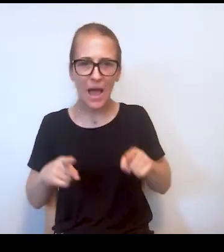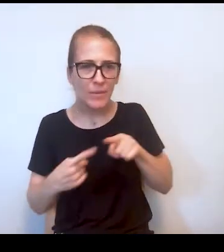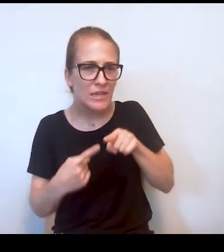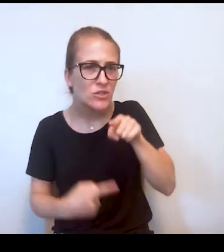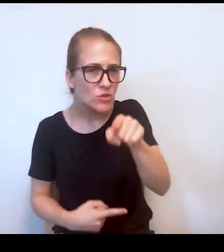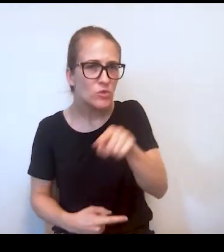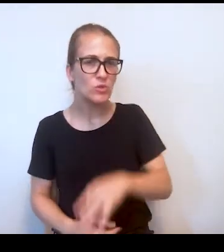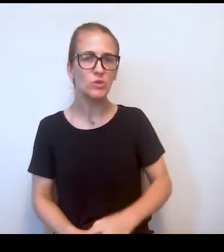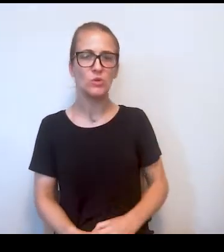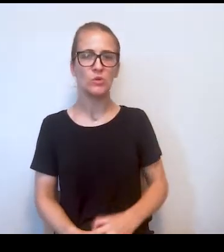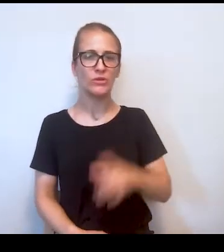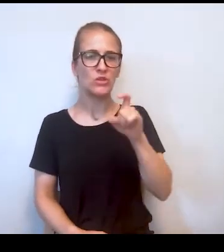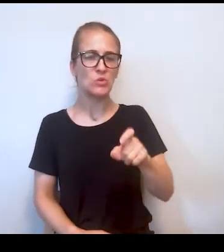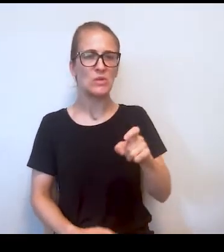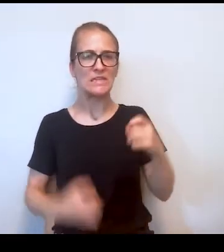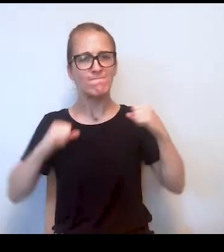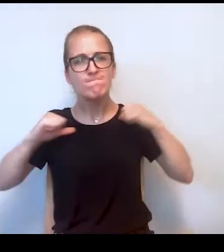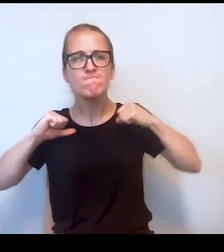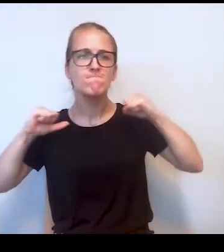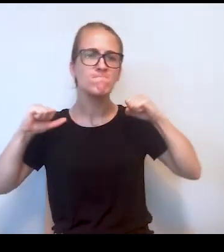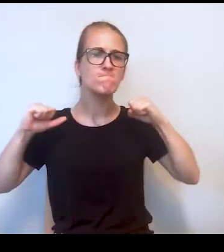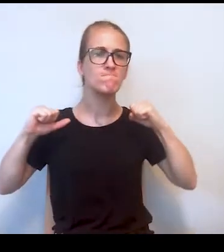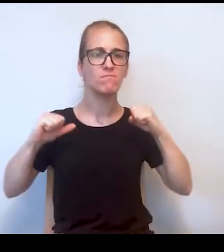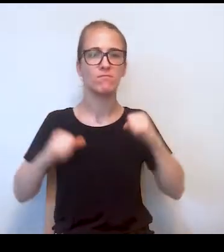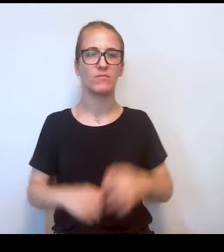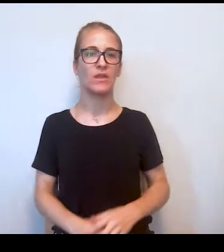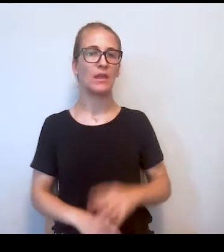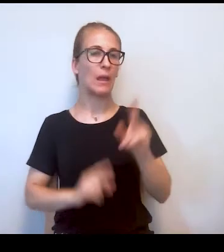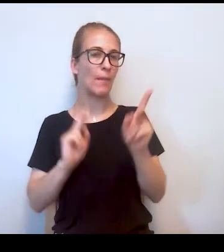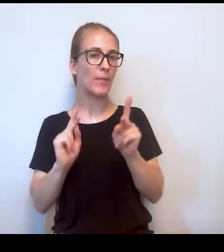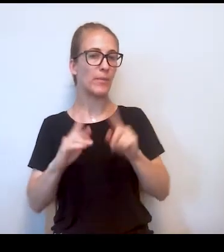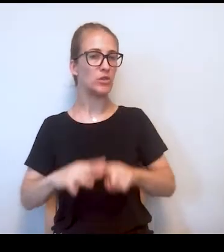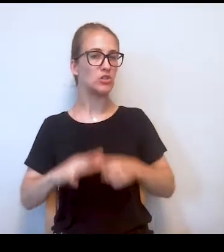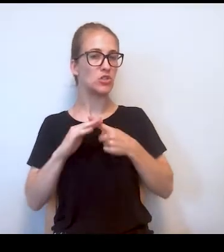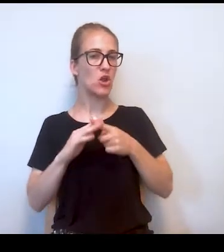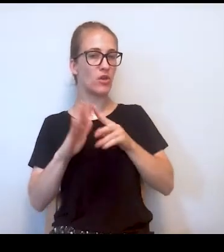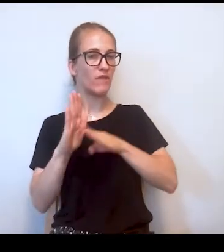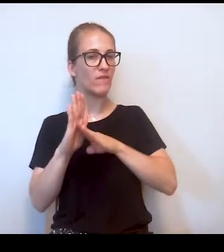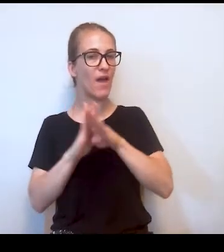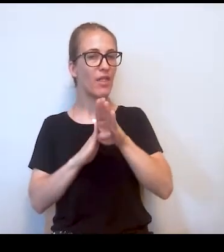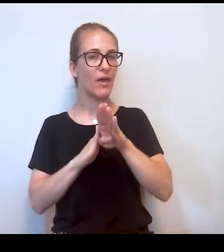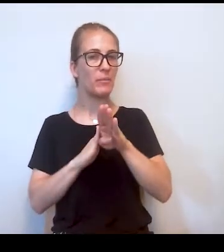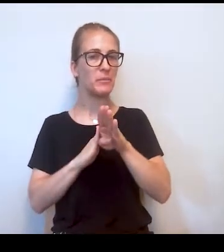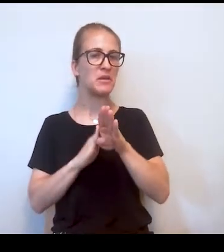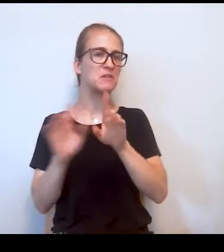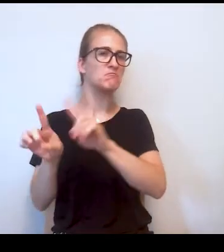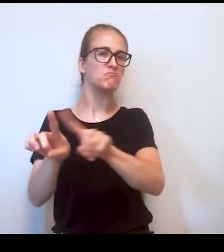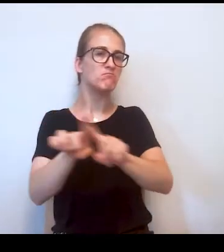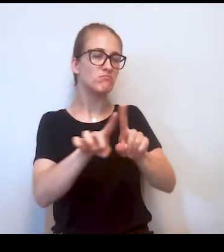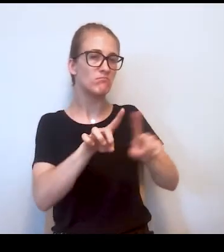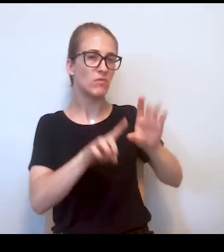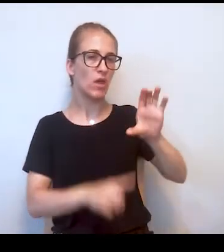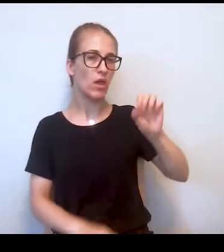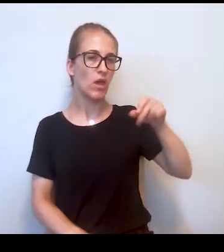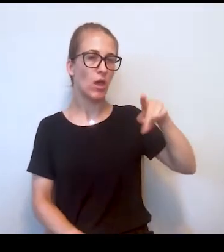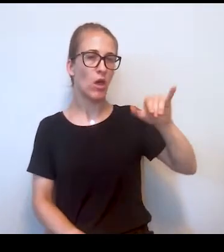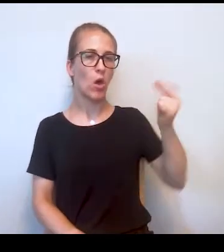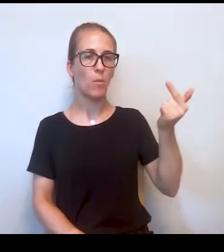So people start to develop various coping mechanisms. Maybe they're disassociating from certain things.